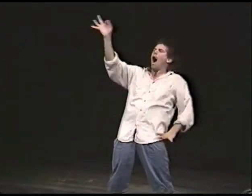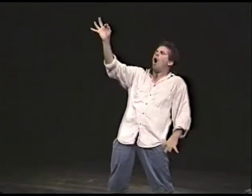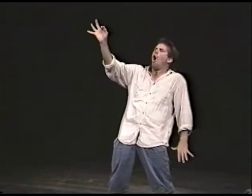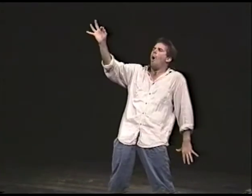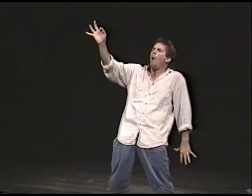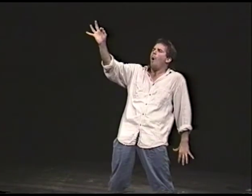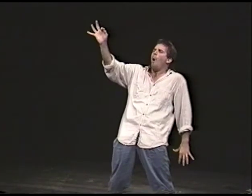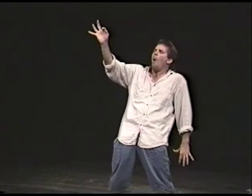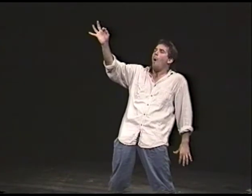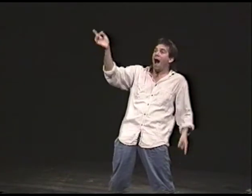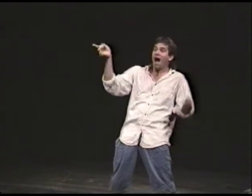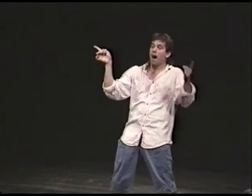That's plausible deniability.